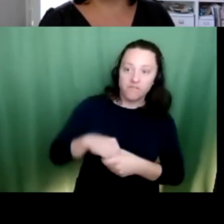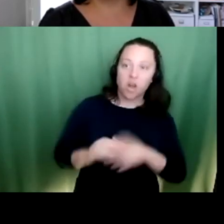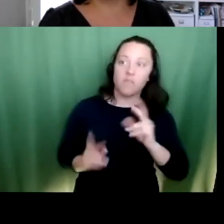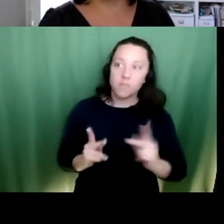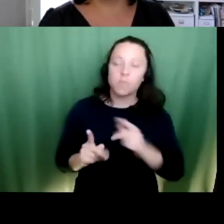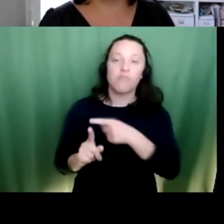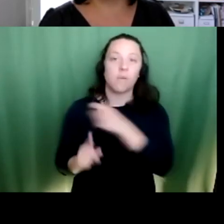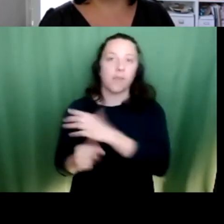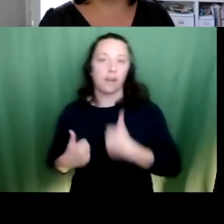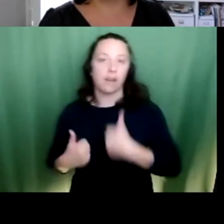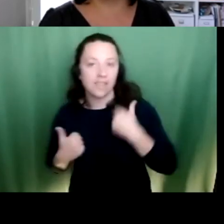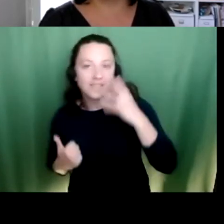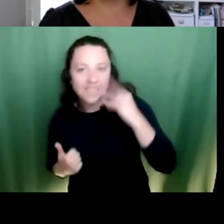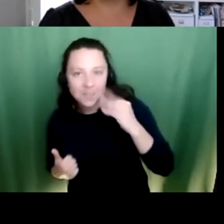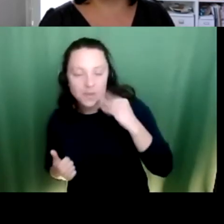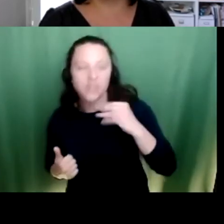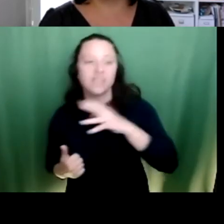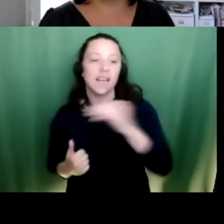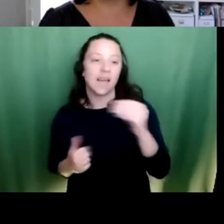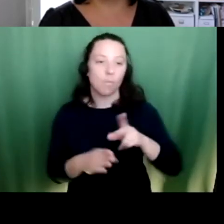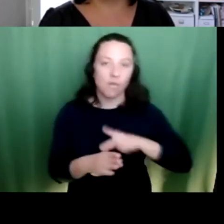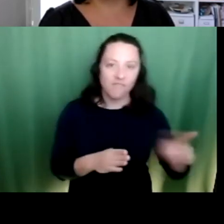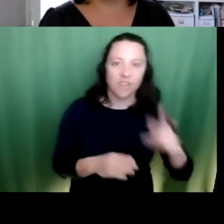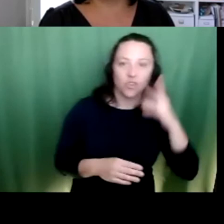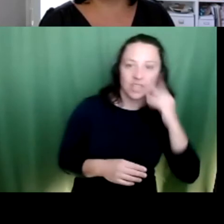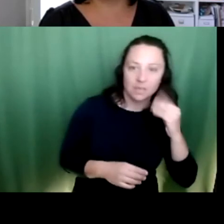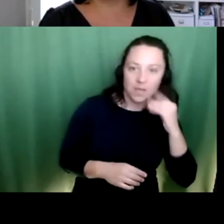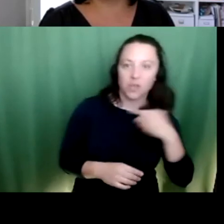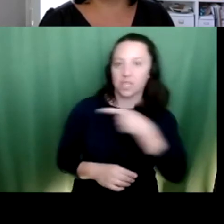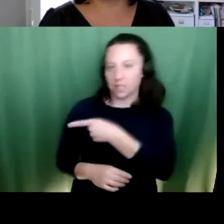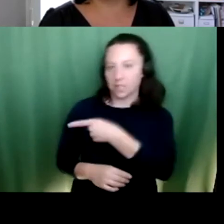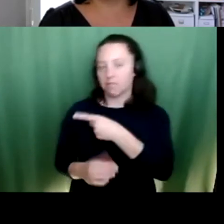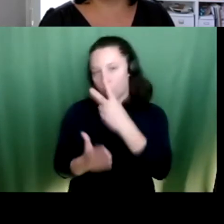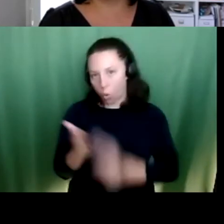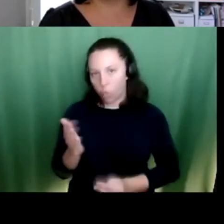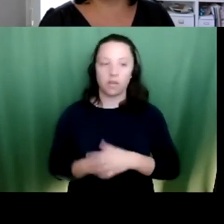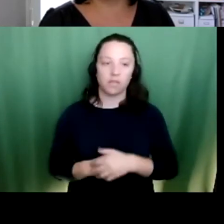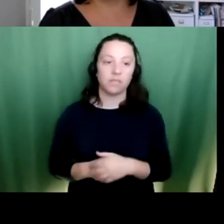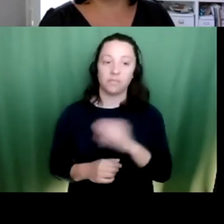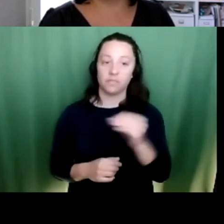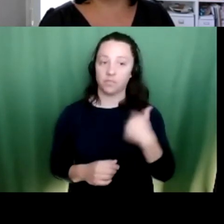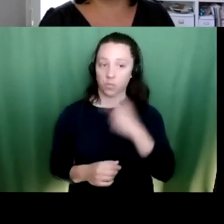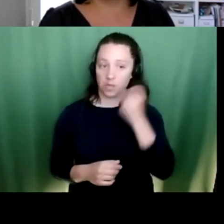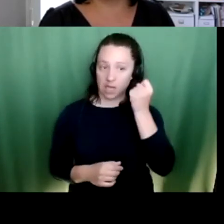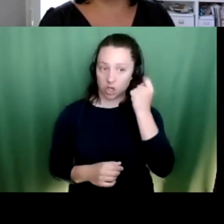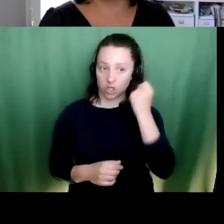and learn about the professional experience that they have. So we also understand that there is a